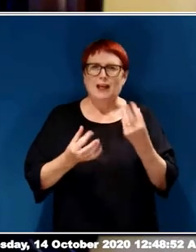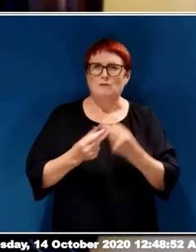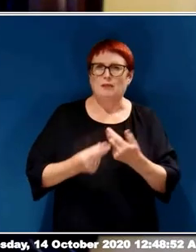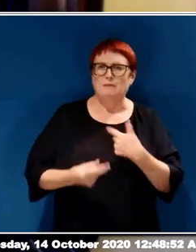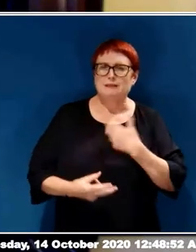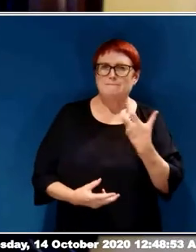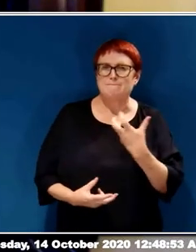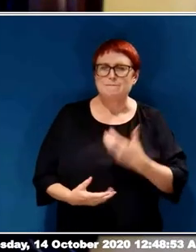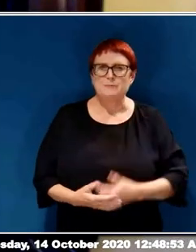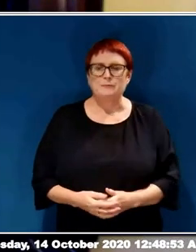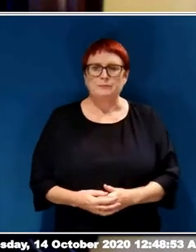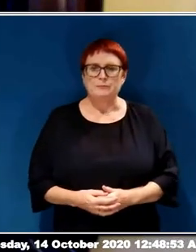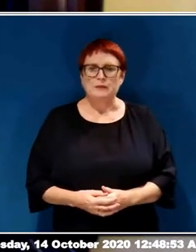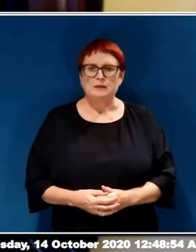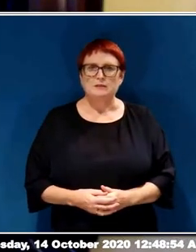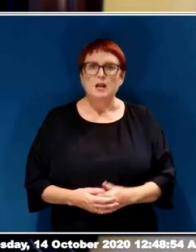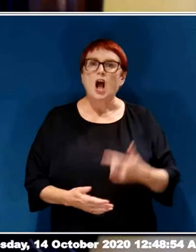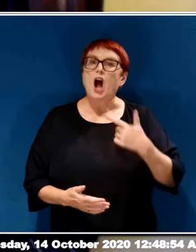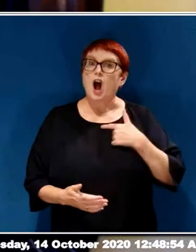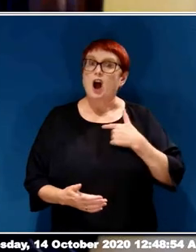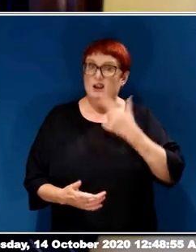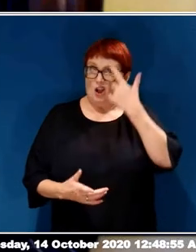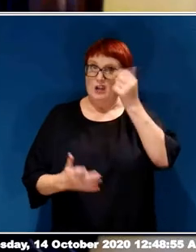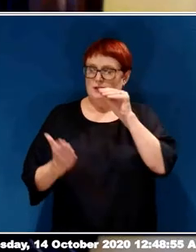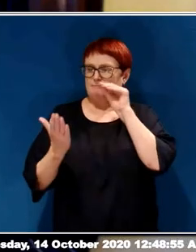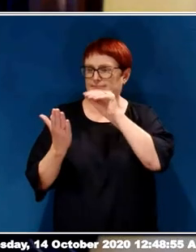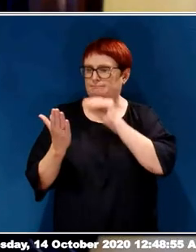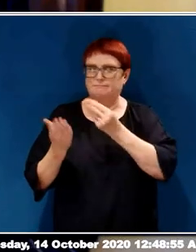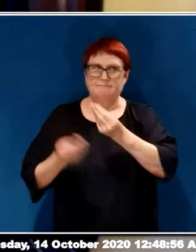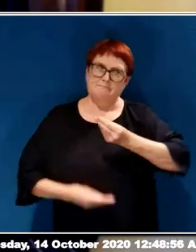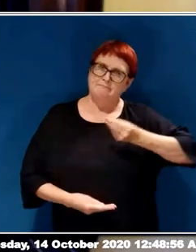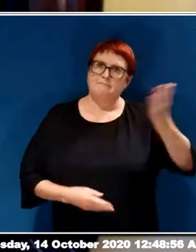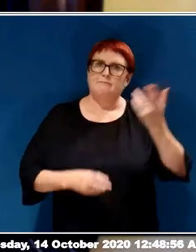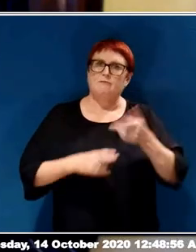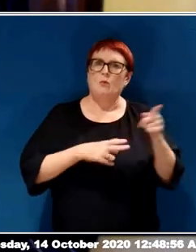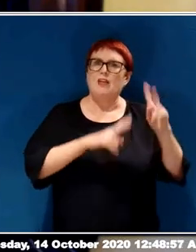I would rather not squirrel about and look for that document.